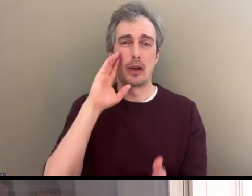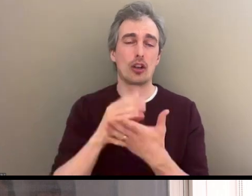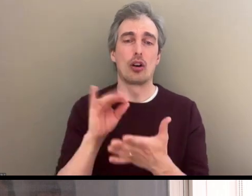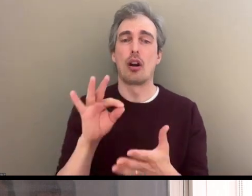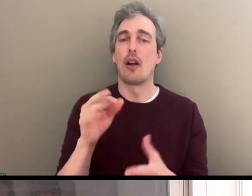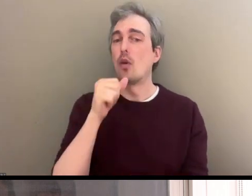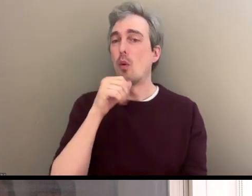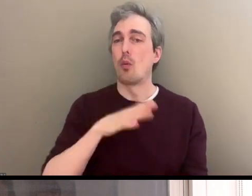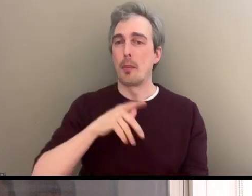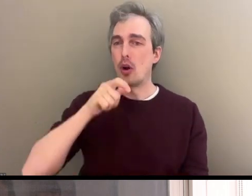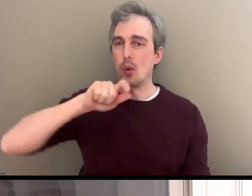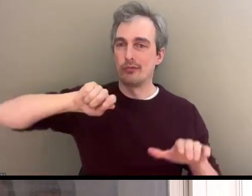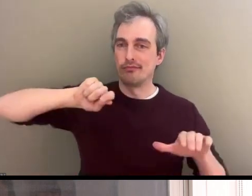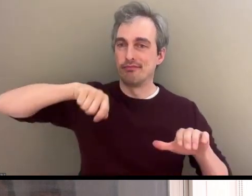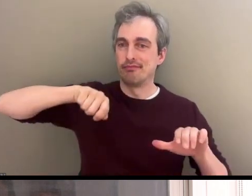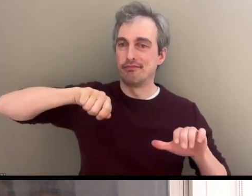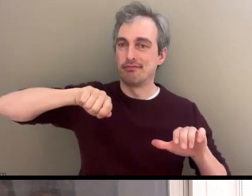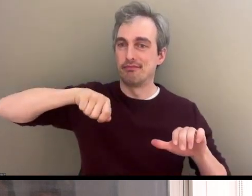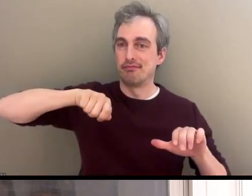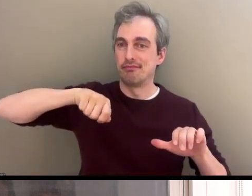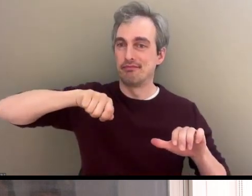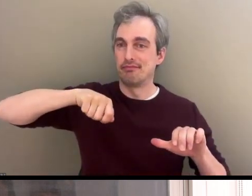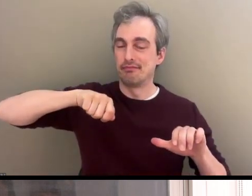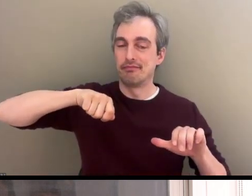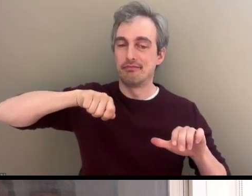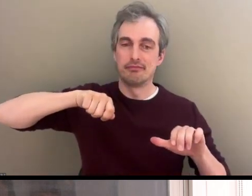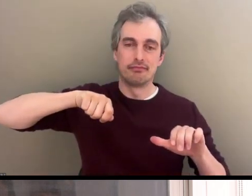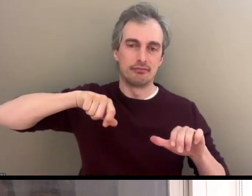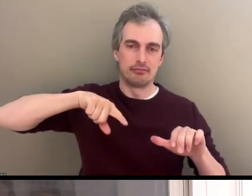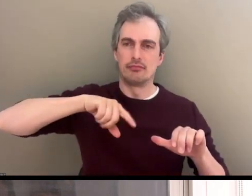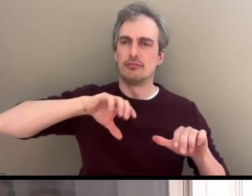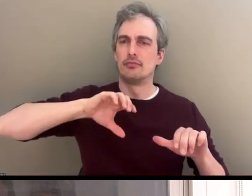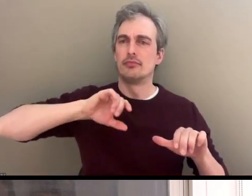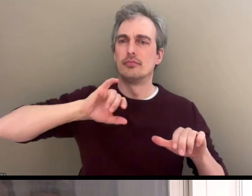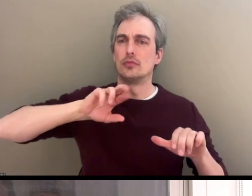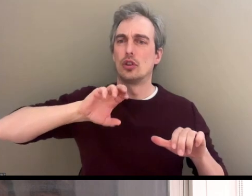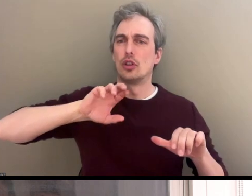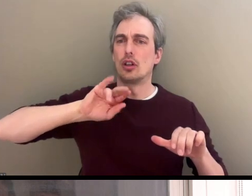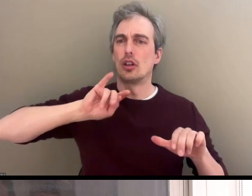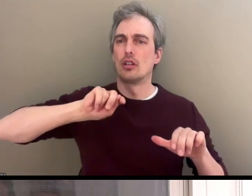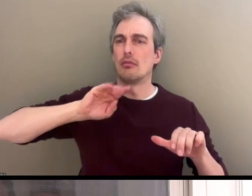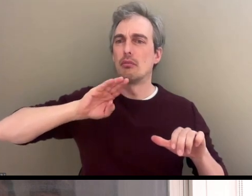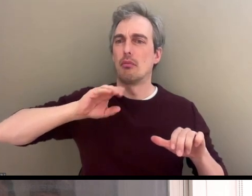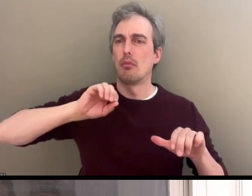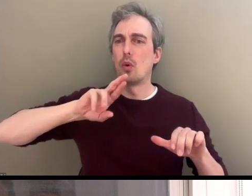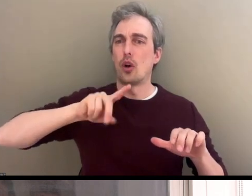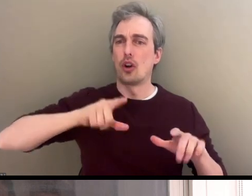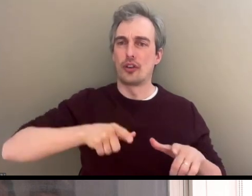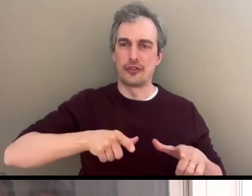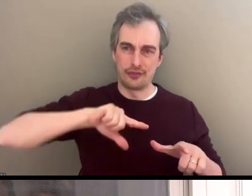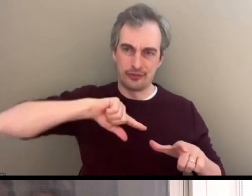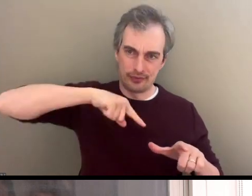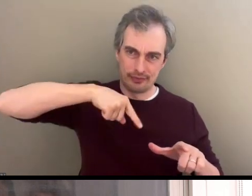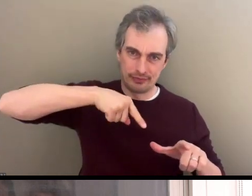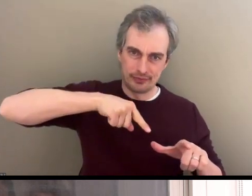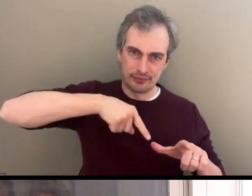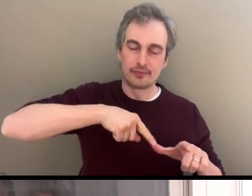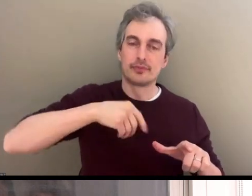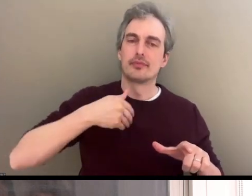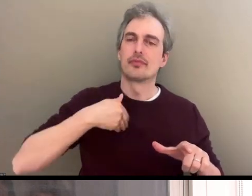to screw into a circuit board. And she has another tool like to hold it in place.